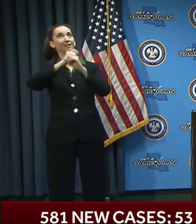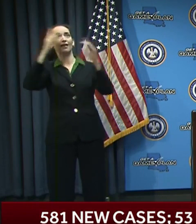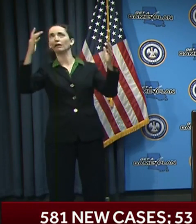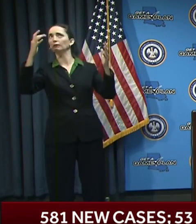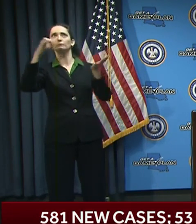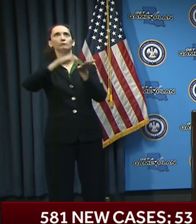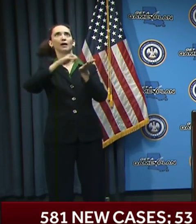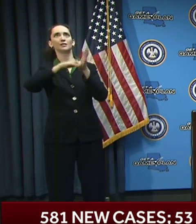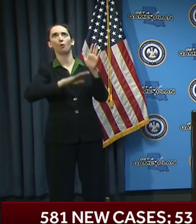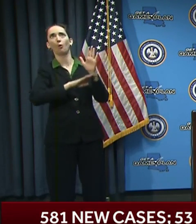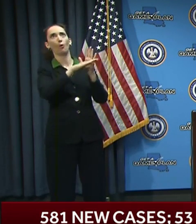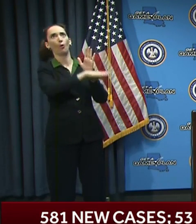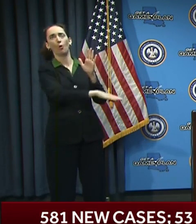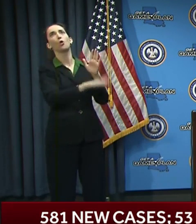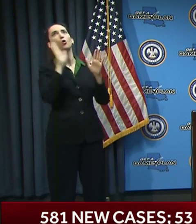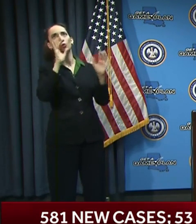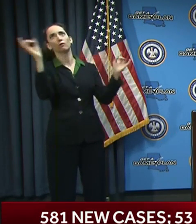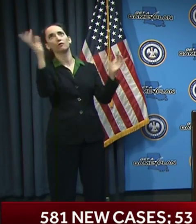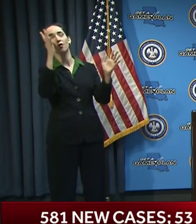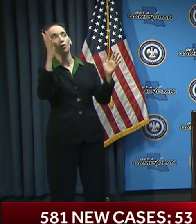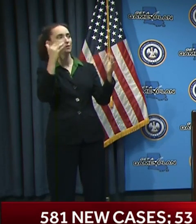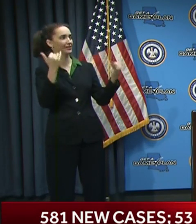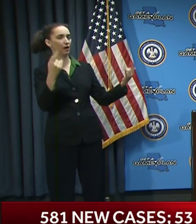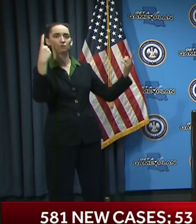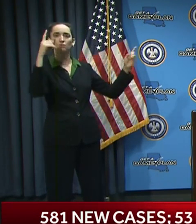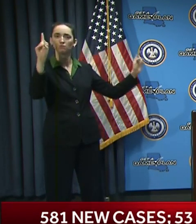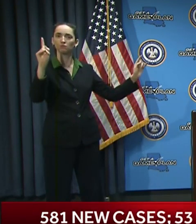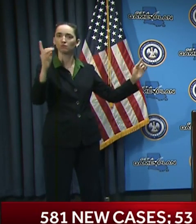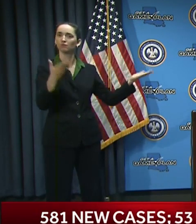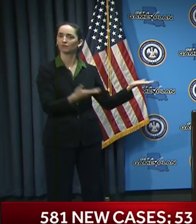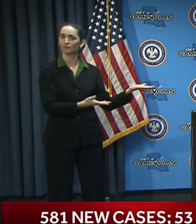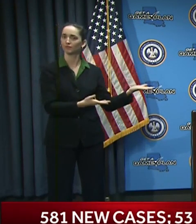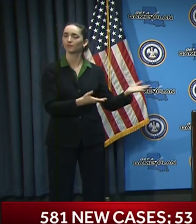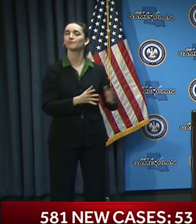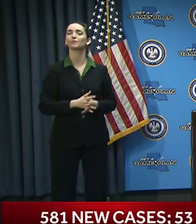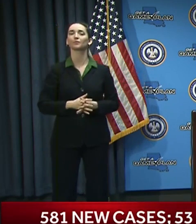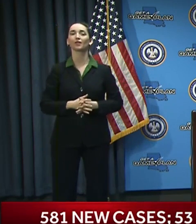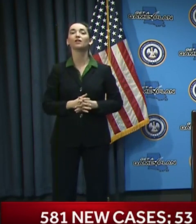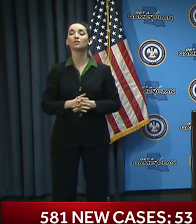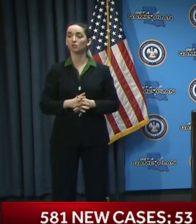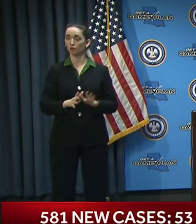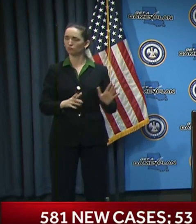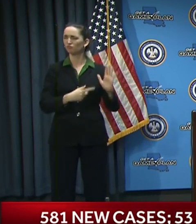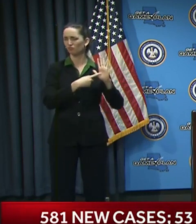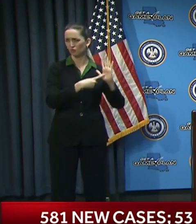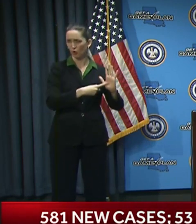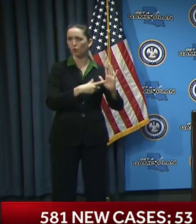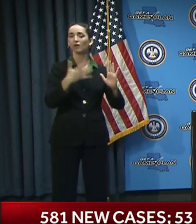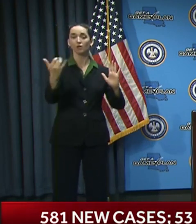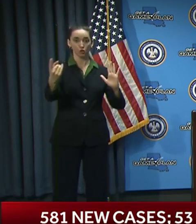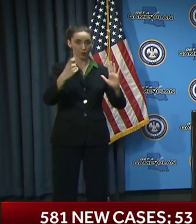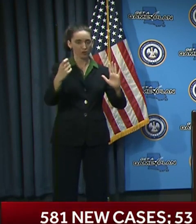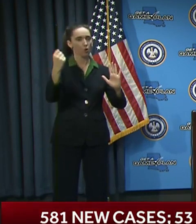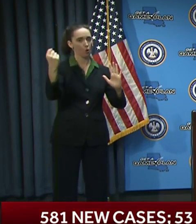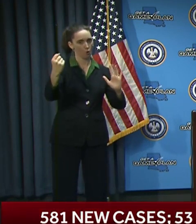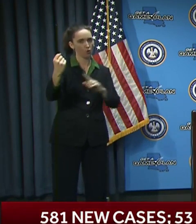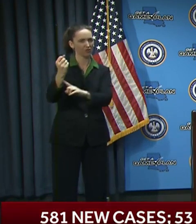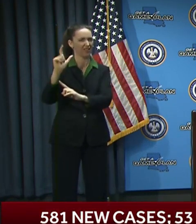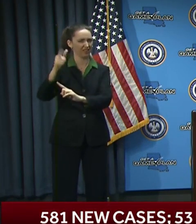THAN WE LITERALLY THOUGHT WAS POSSIBLE. SO JUST WANT TO SHARE THAT INFORMATION WITH YOU AND IF YOU HAVE QUESTIONS ABOUT THAT WILL GET BACK TO YOUR QUESTIONS.